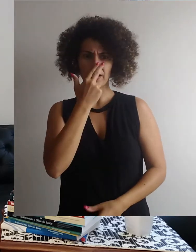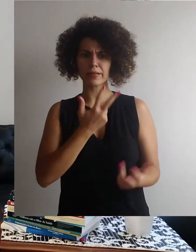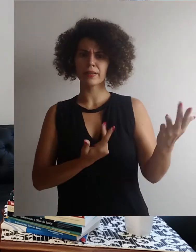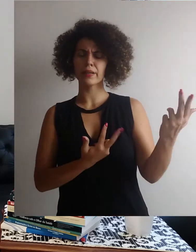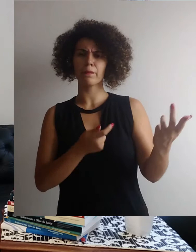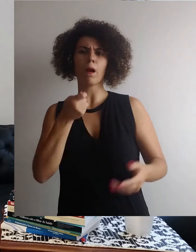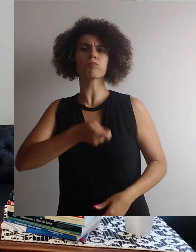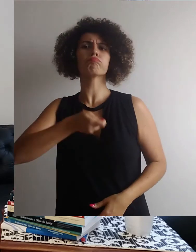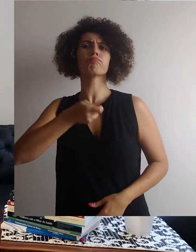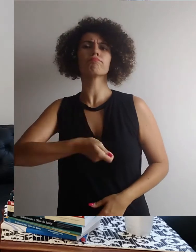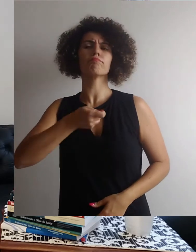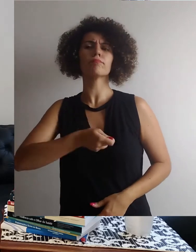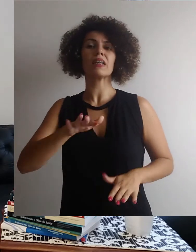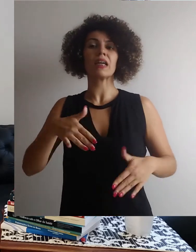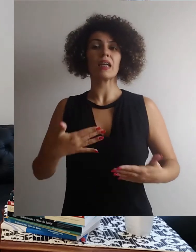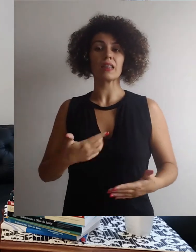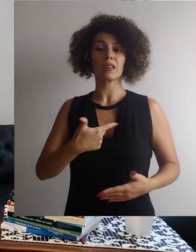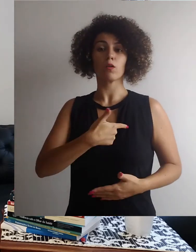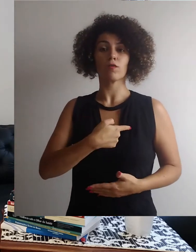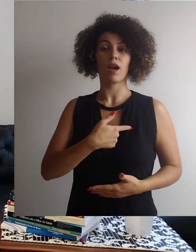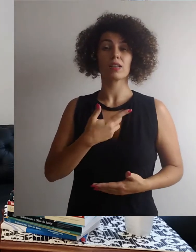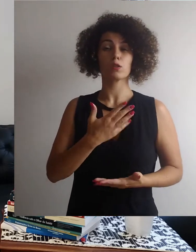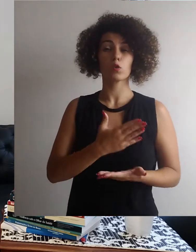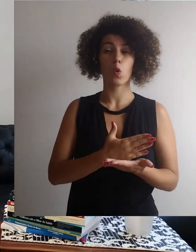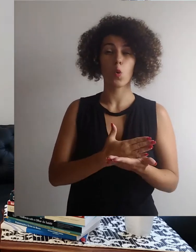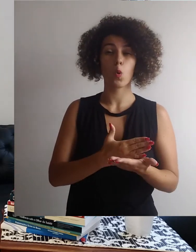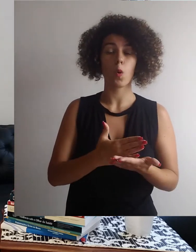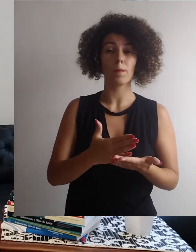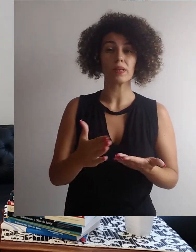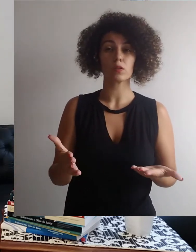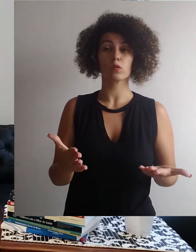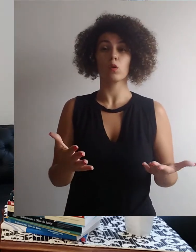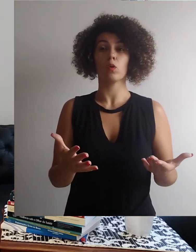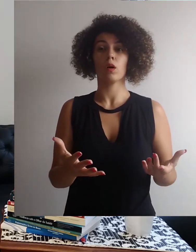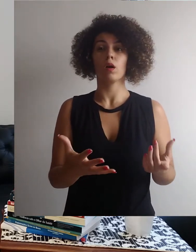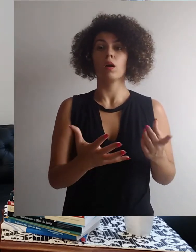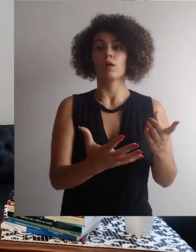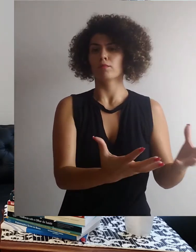in Europe, if we are an autocratic regime here in our territory?" Then Vargas, at the end of his government, began